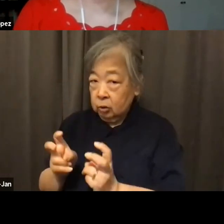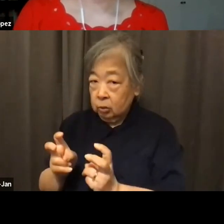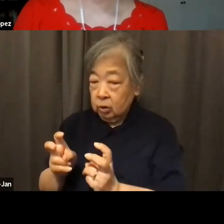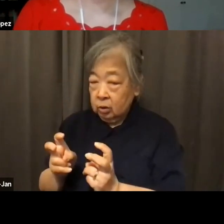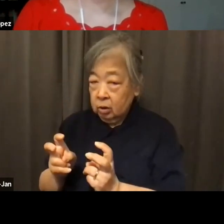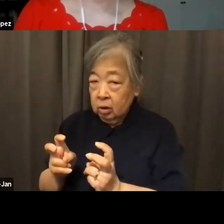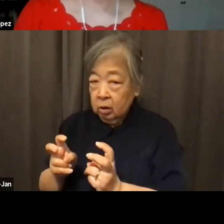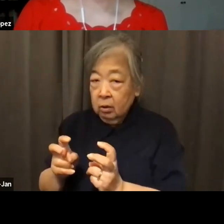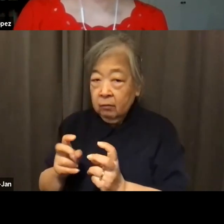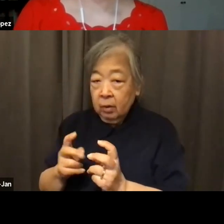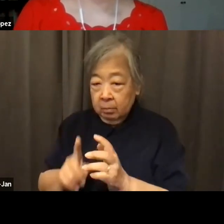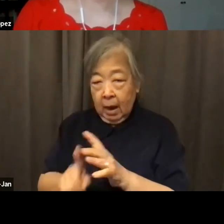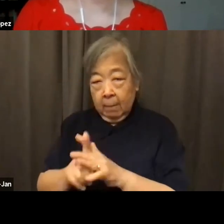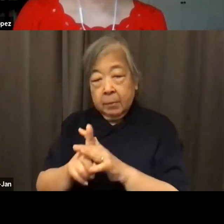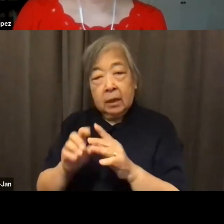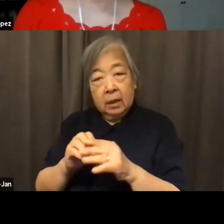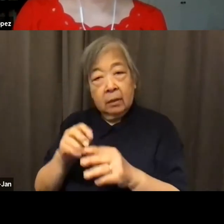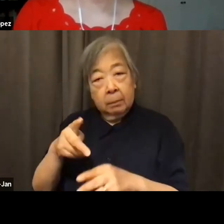the PDF that it might be converted to.